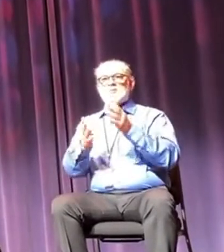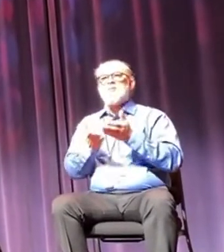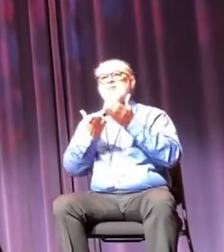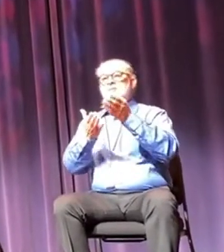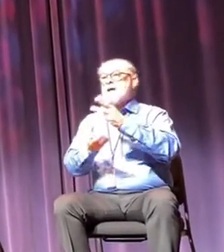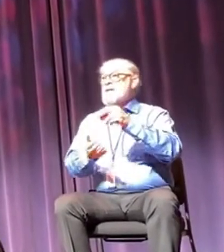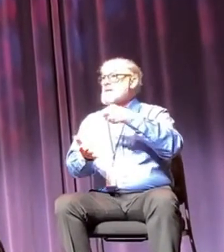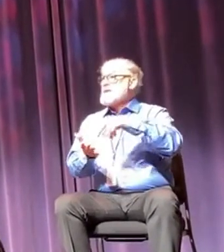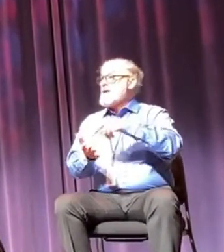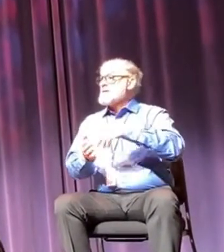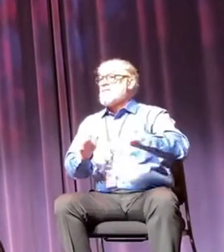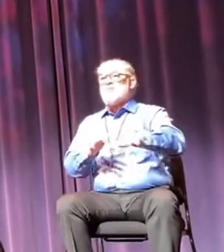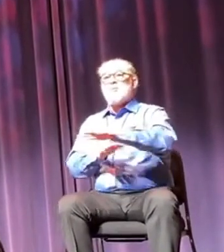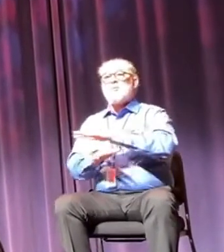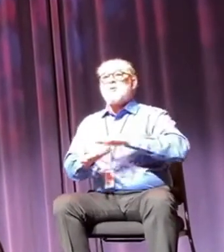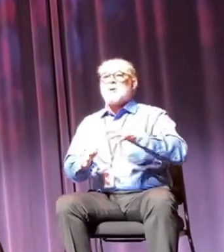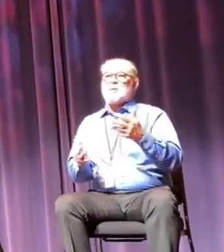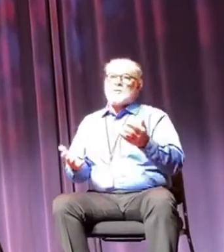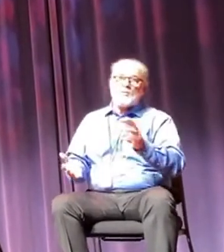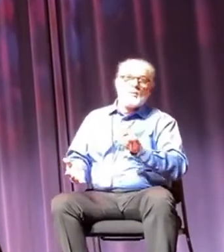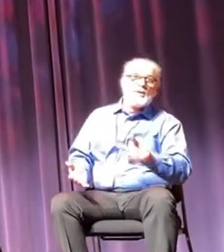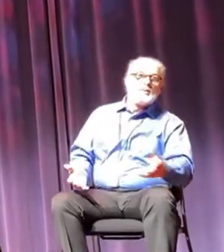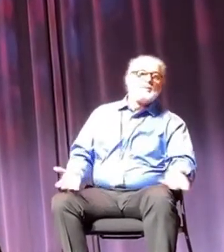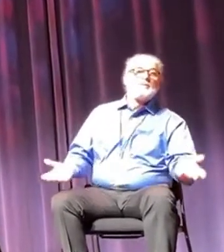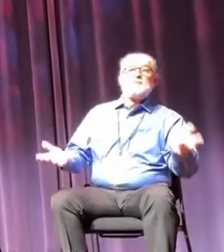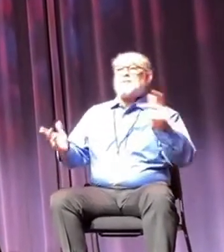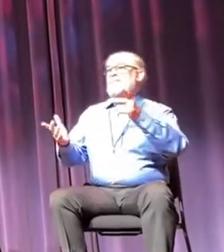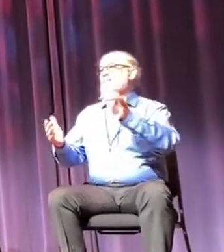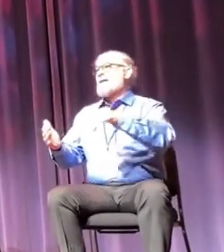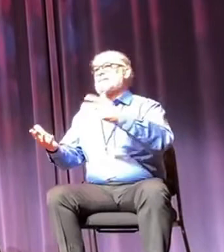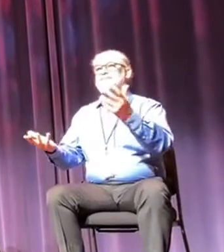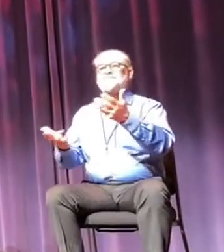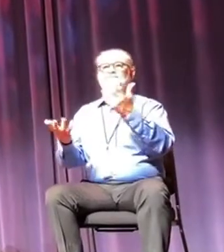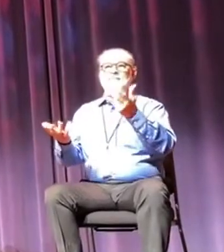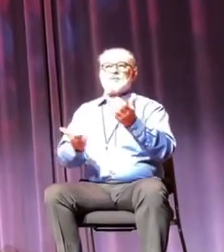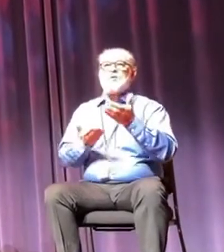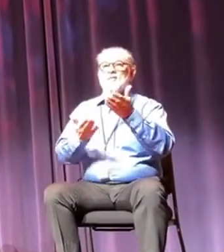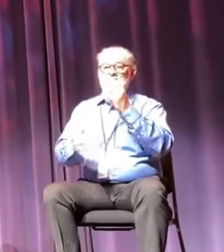And the dance floor, well, that's just an altar.